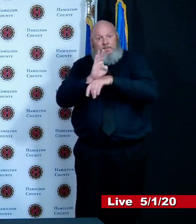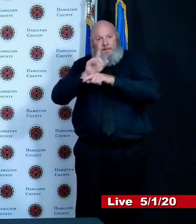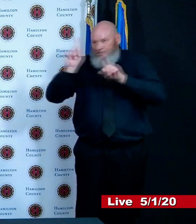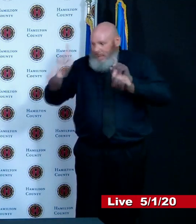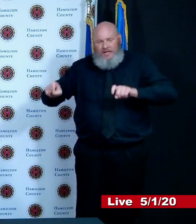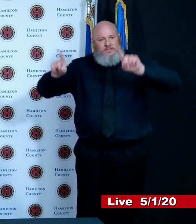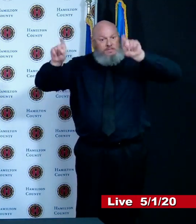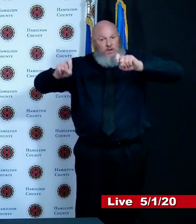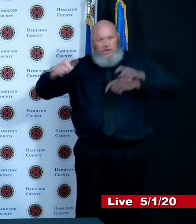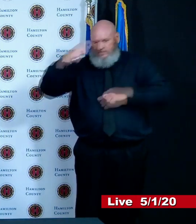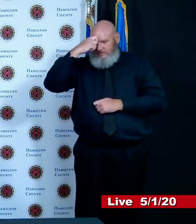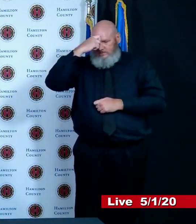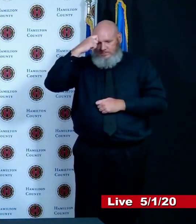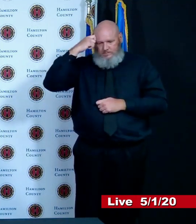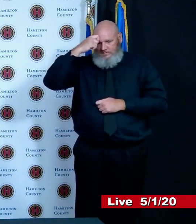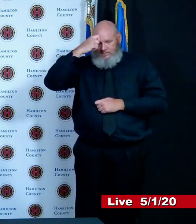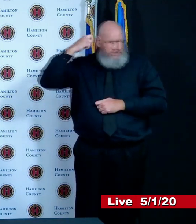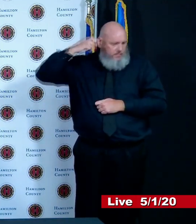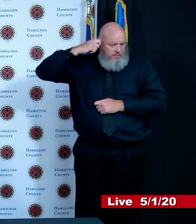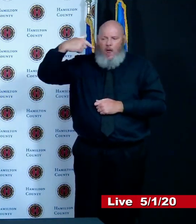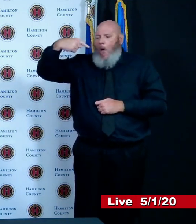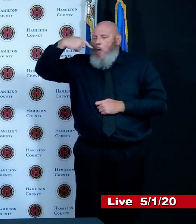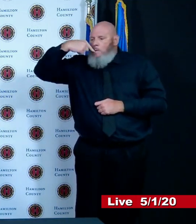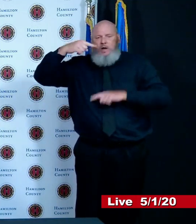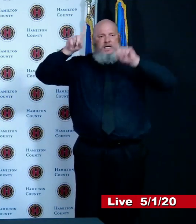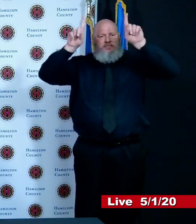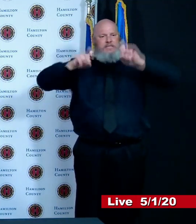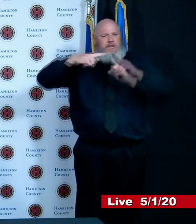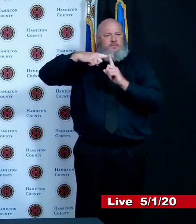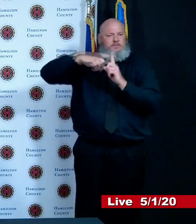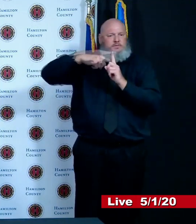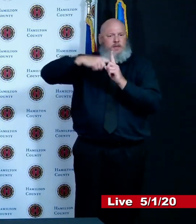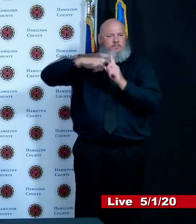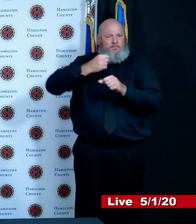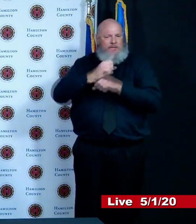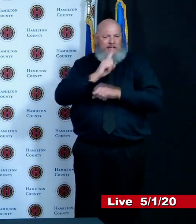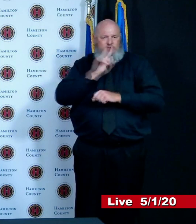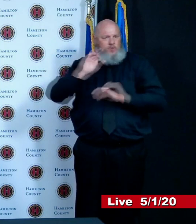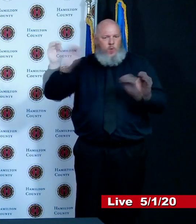when we started talking Covid-19 we need people to continue to wash hands and